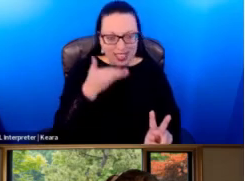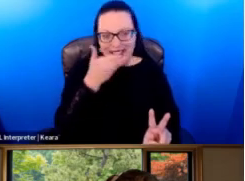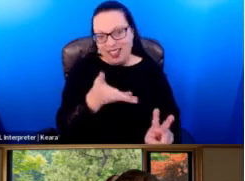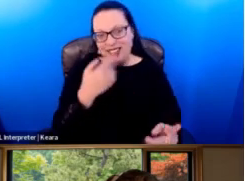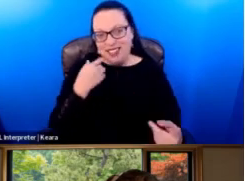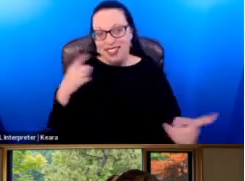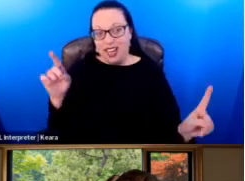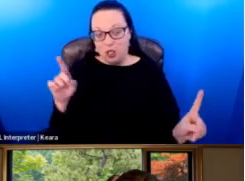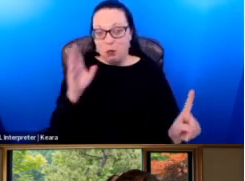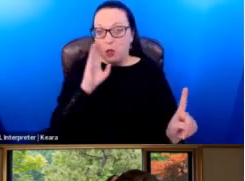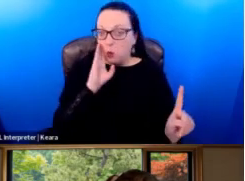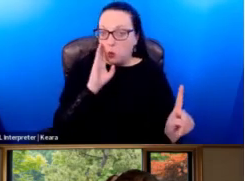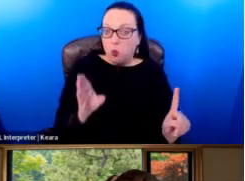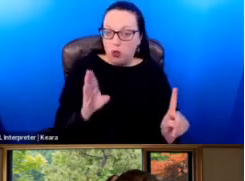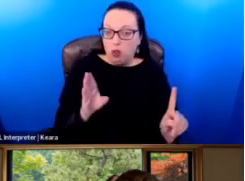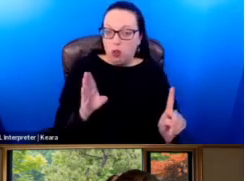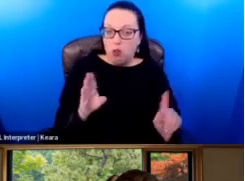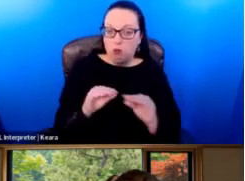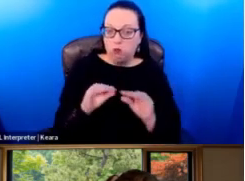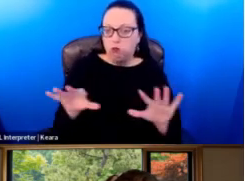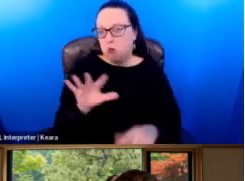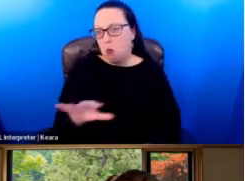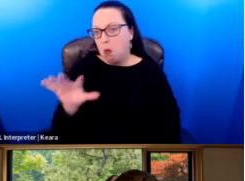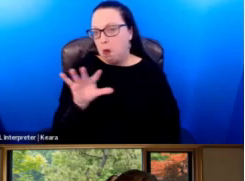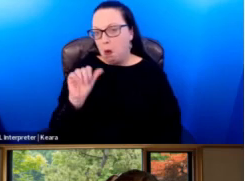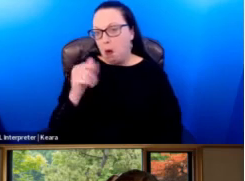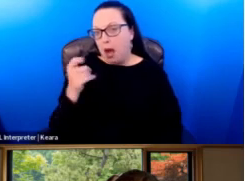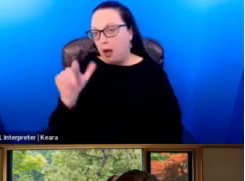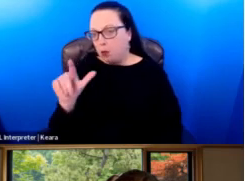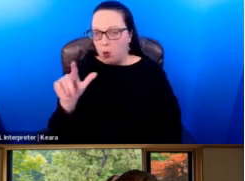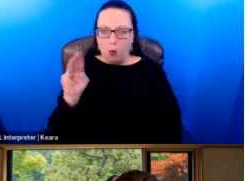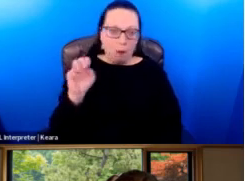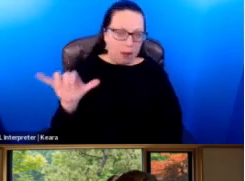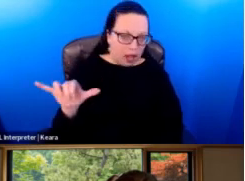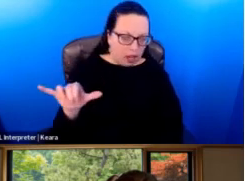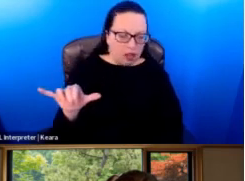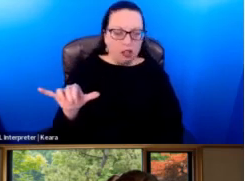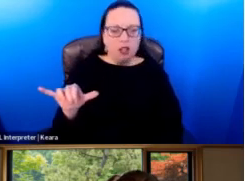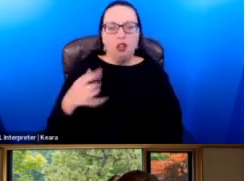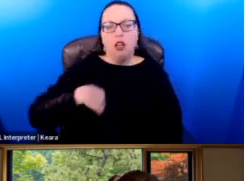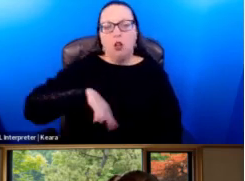more than likely be out come April come May, what we do is limit registration to about 20